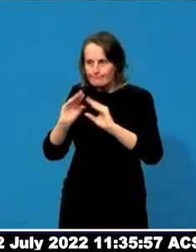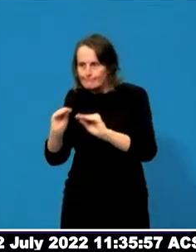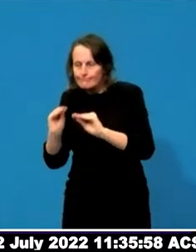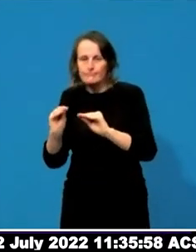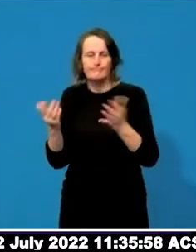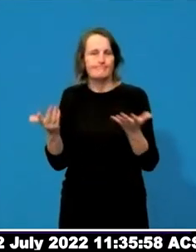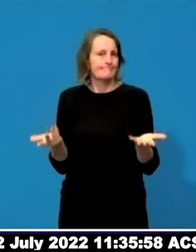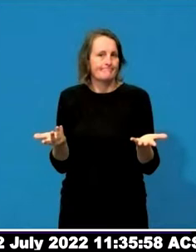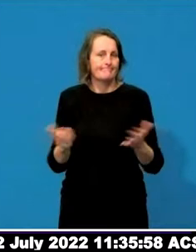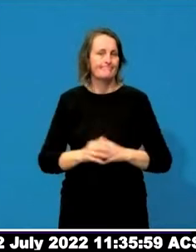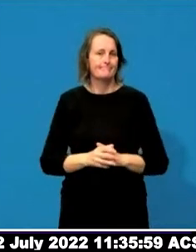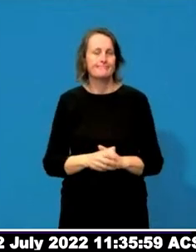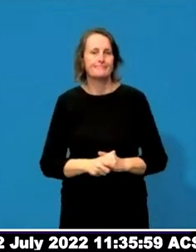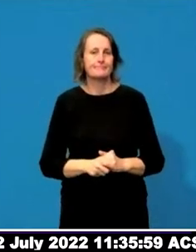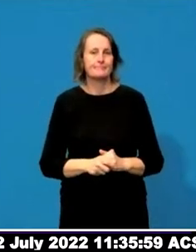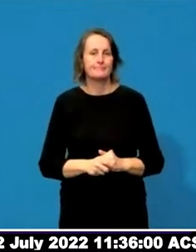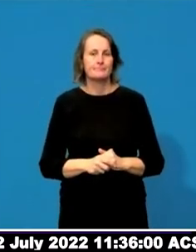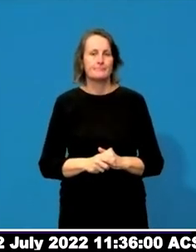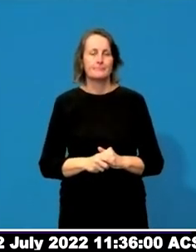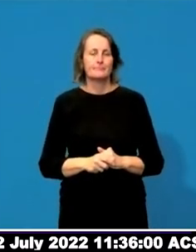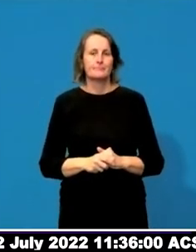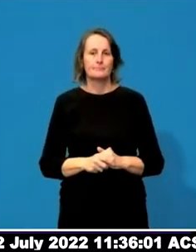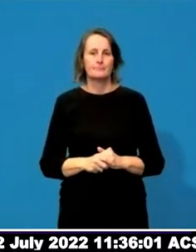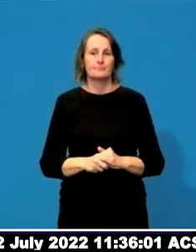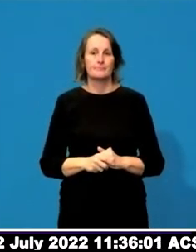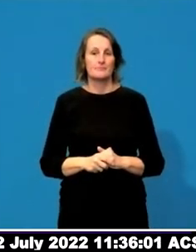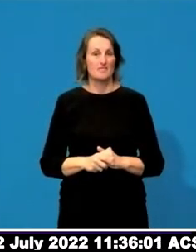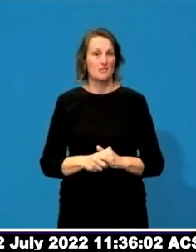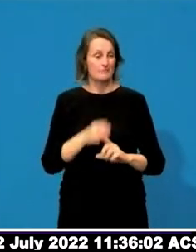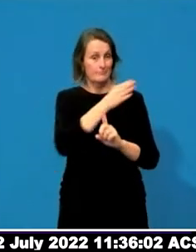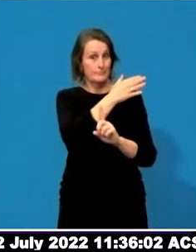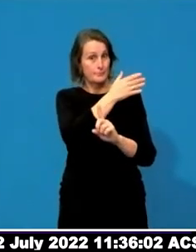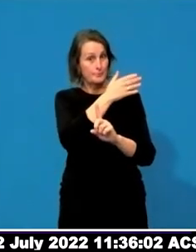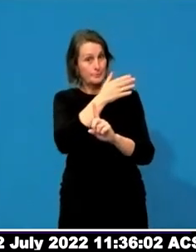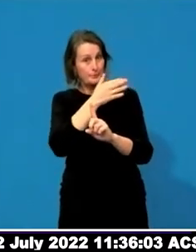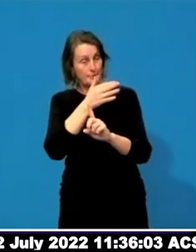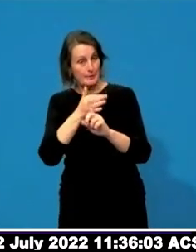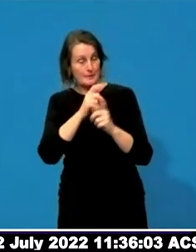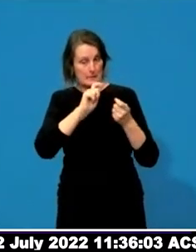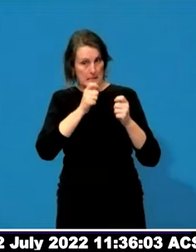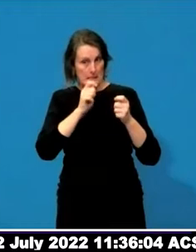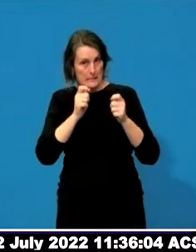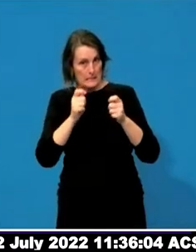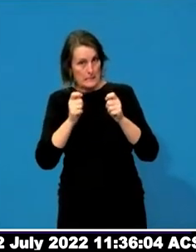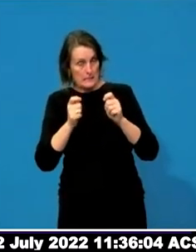And, therefore, it's being reconstructed over many years within sectors. Yes.